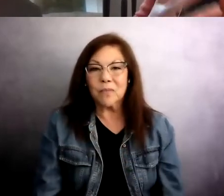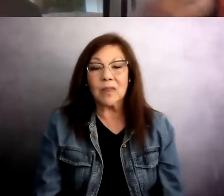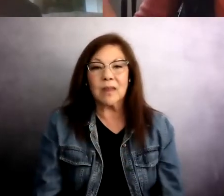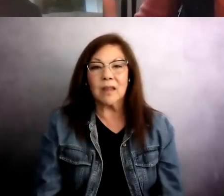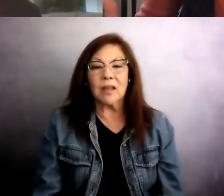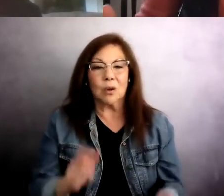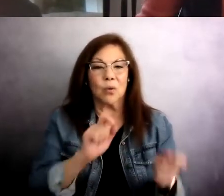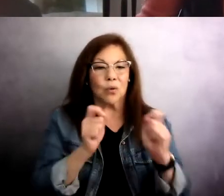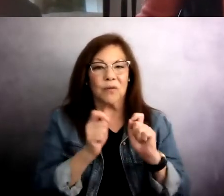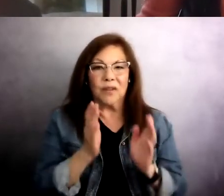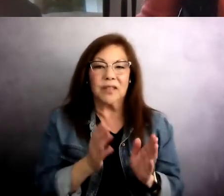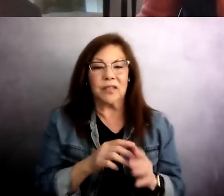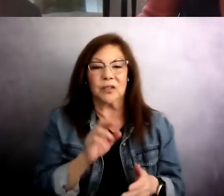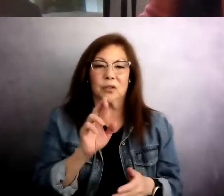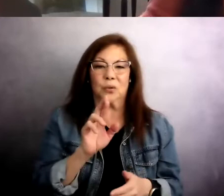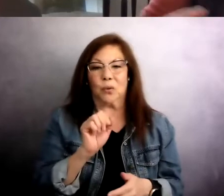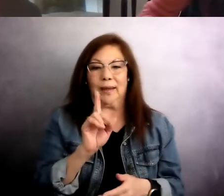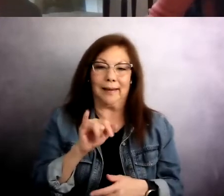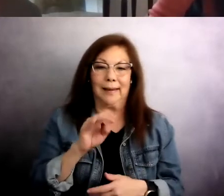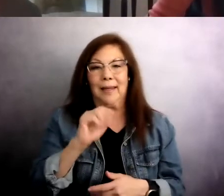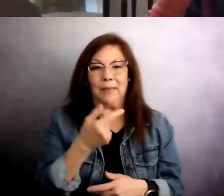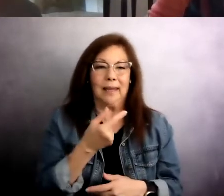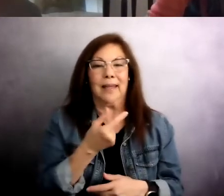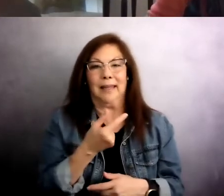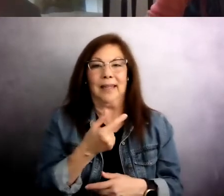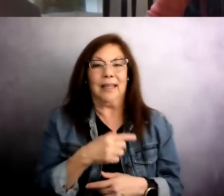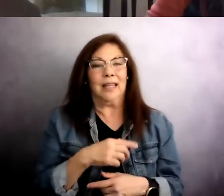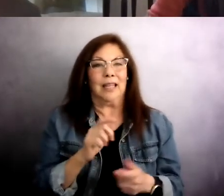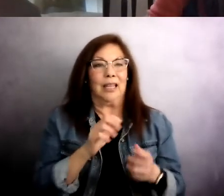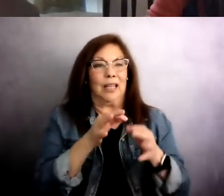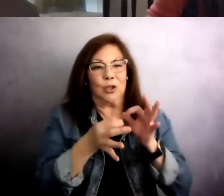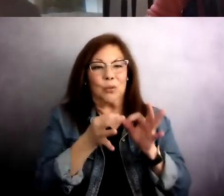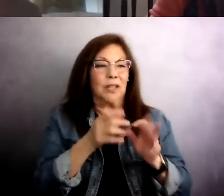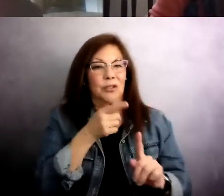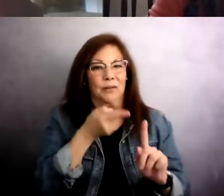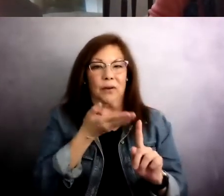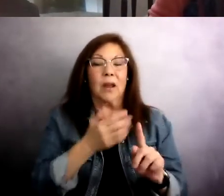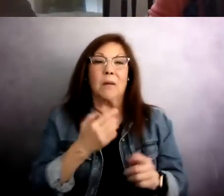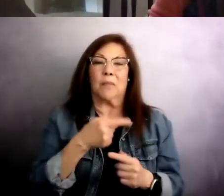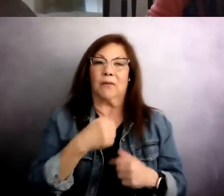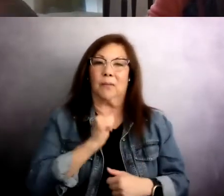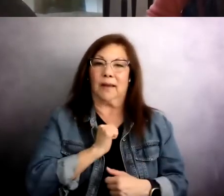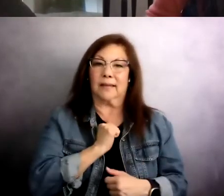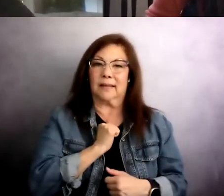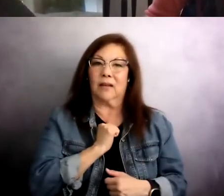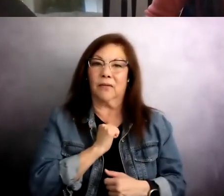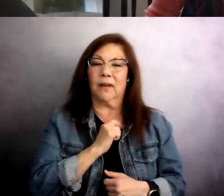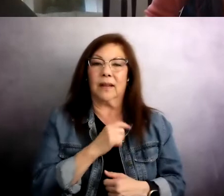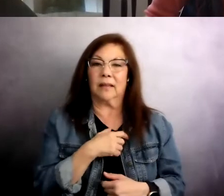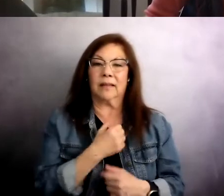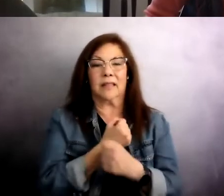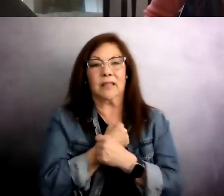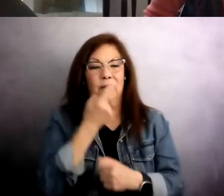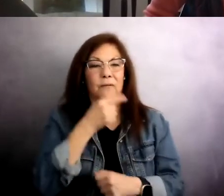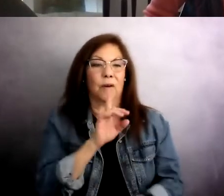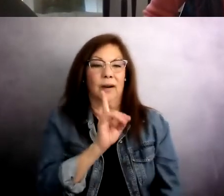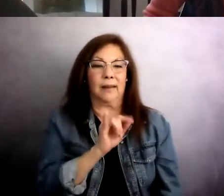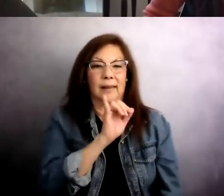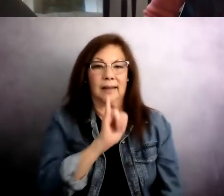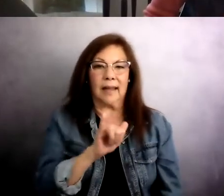But partially for me, this love of Daisy and the part of Gatsby, but also in your version